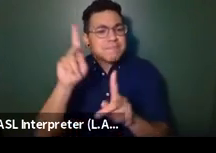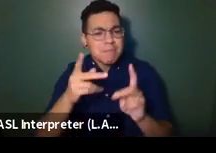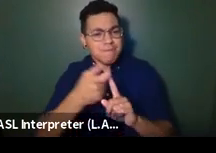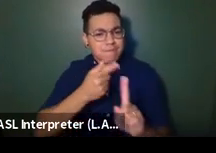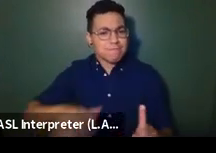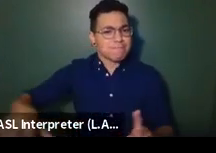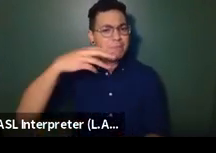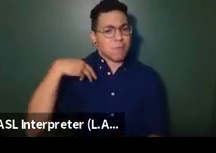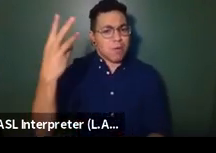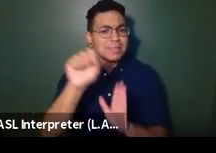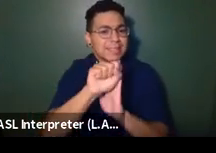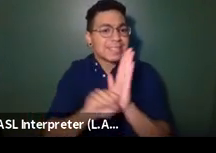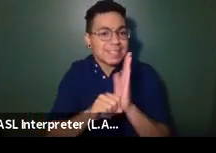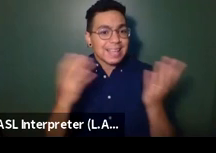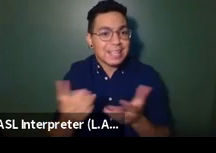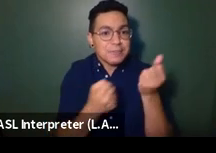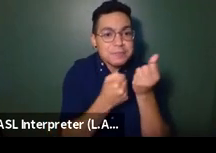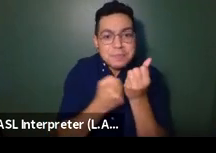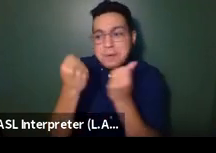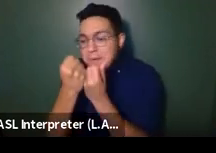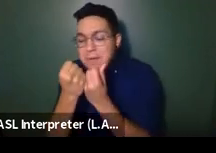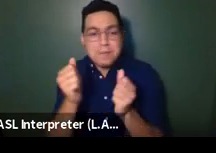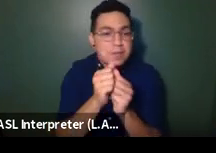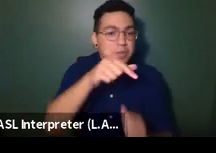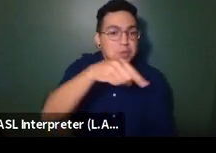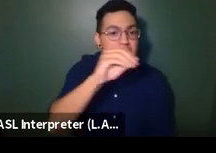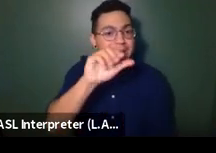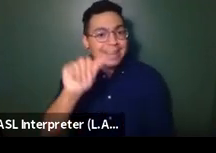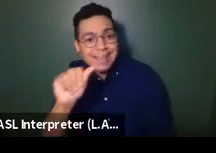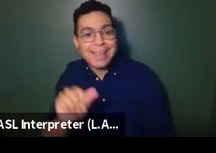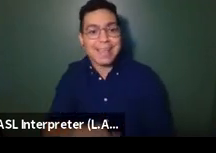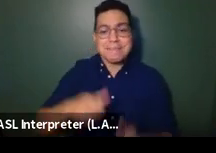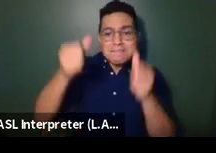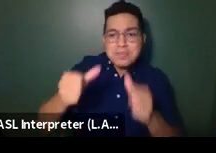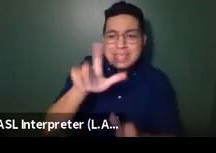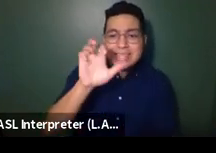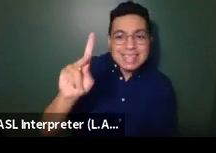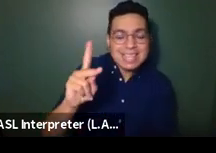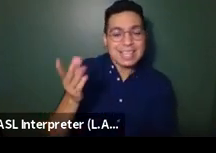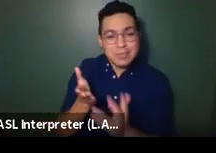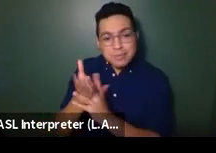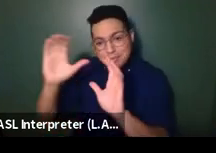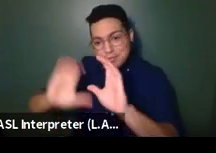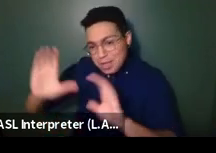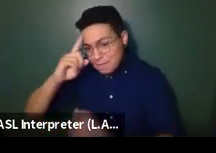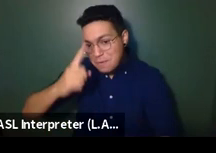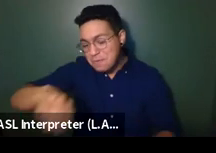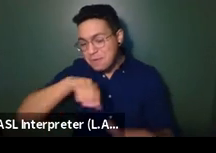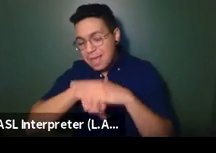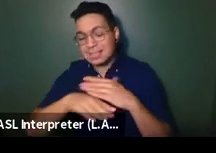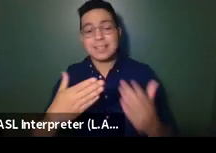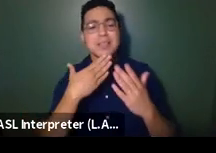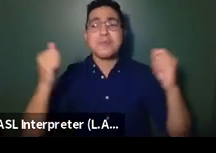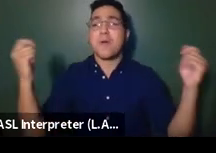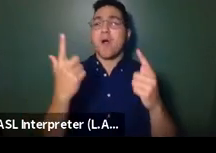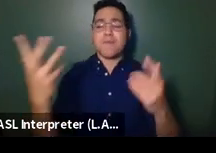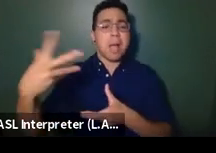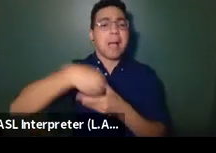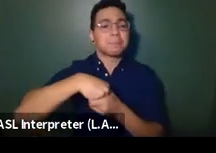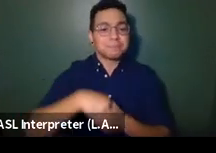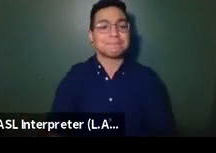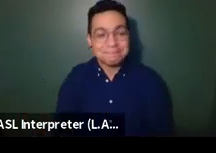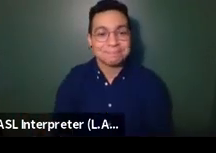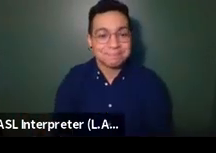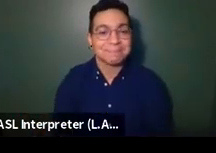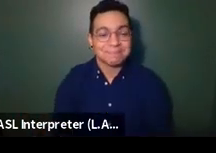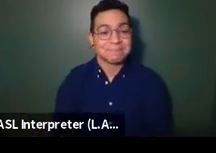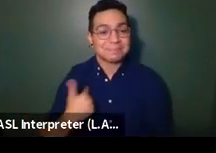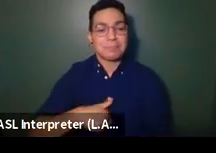ESD 189 - Amy Colburn: With the Q AMP. A and some of our posting links in the in the chat for all of you to access today. So thank you everyone for being here and it's will have a great day today.